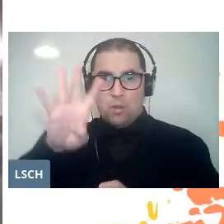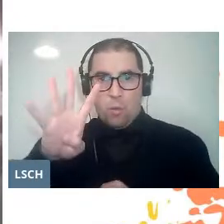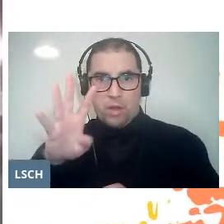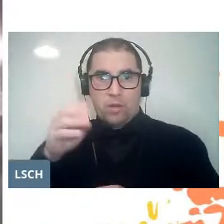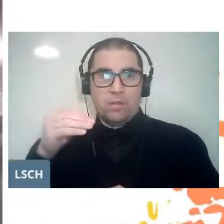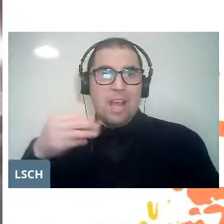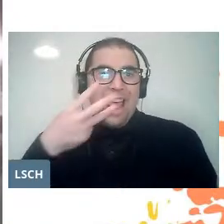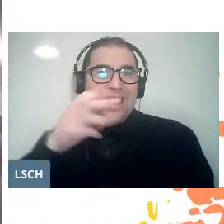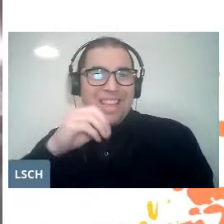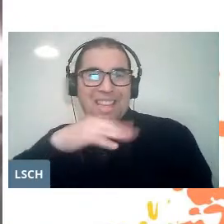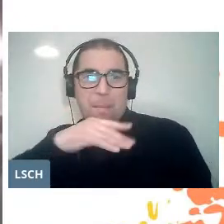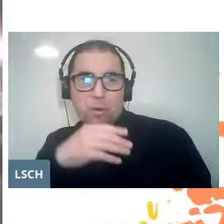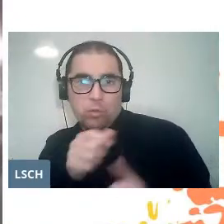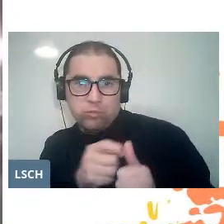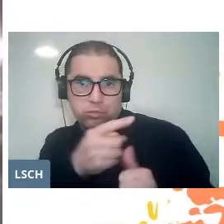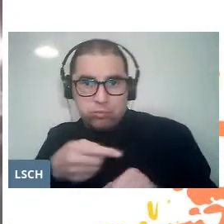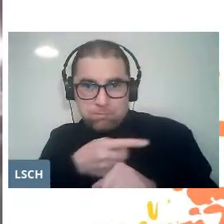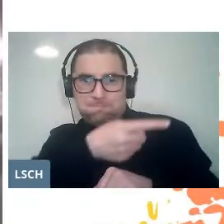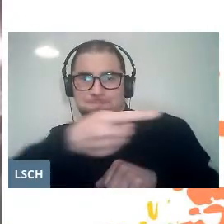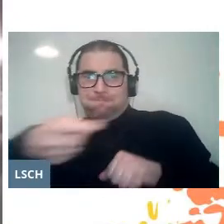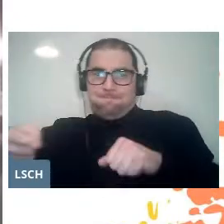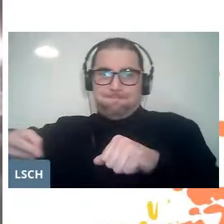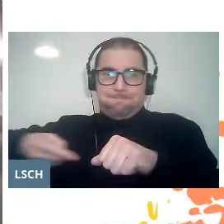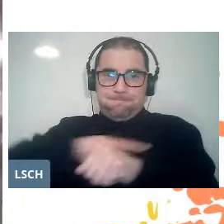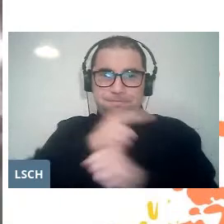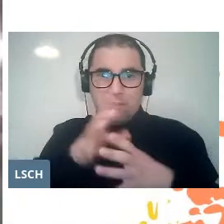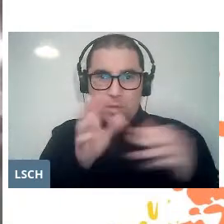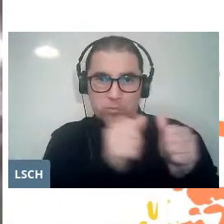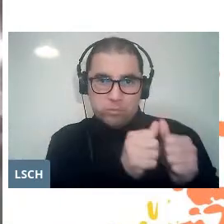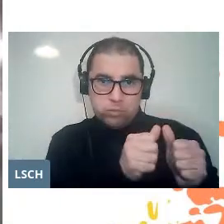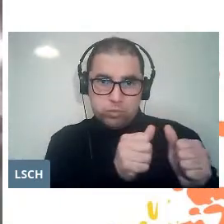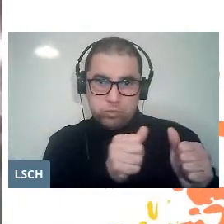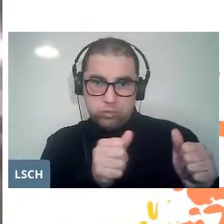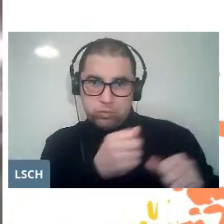Obviously there is a steady increase, not only with respect to the durations,